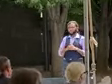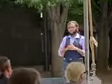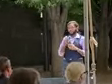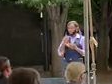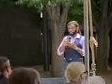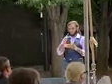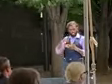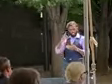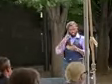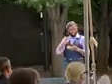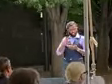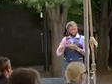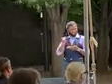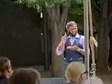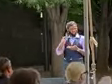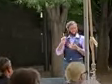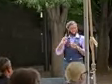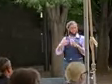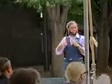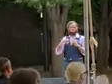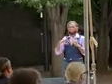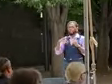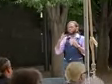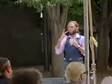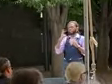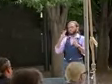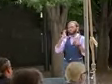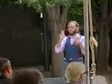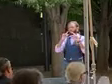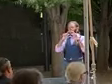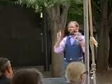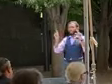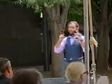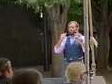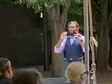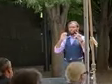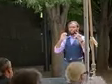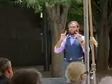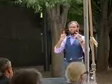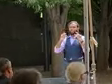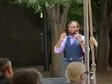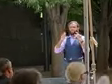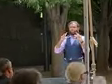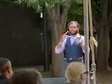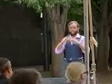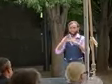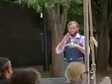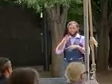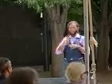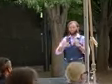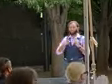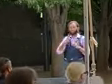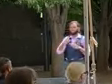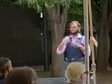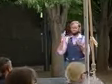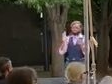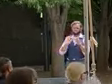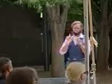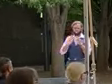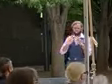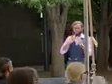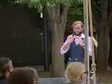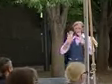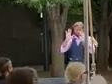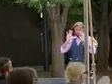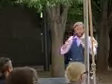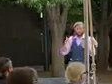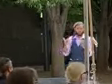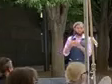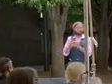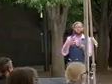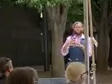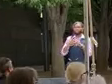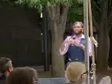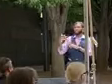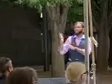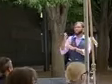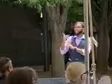She unfurls an amazing new American flag with 51 stars.